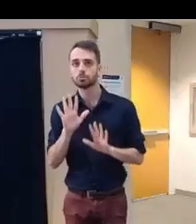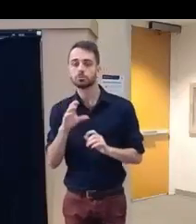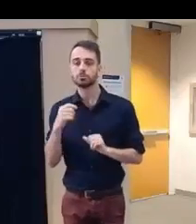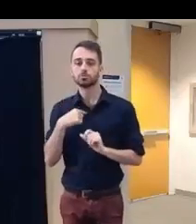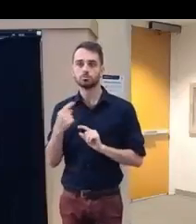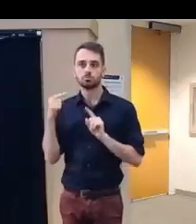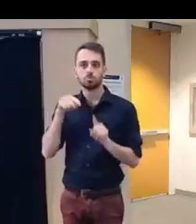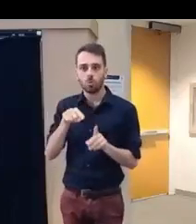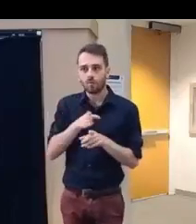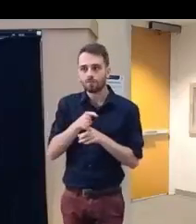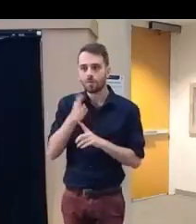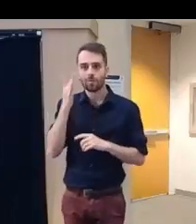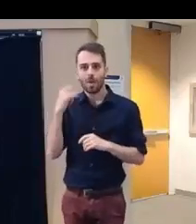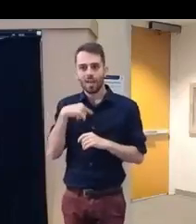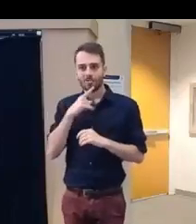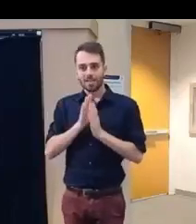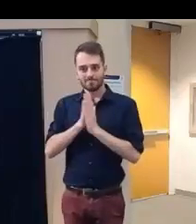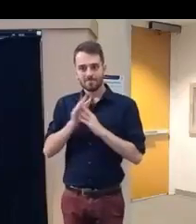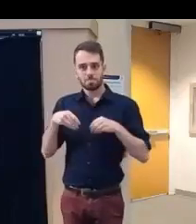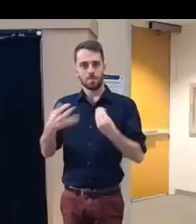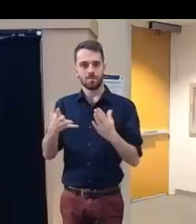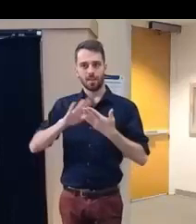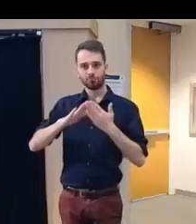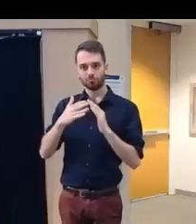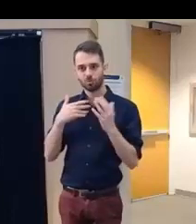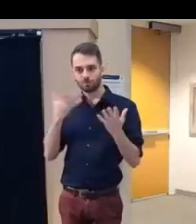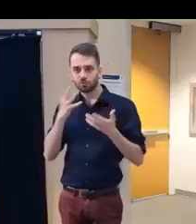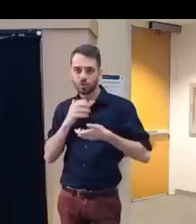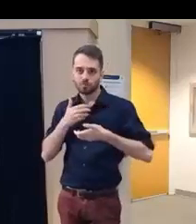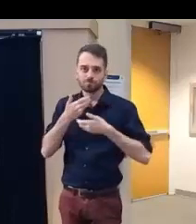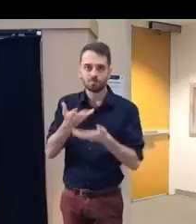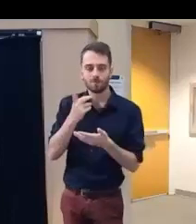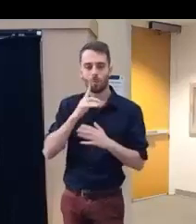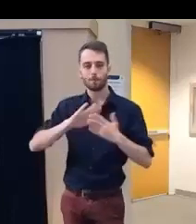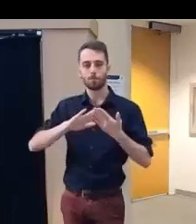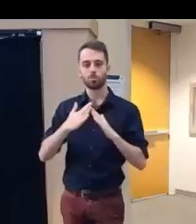service to patients and communities but many of us can also participate in that same Mission by